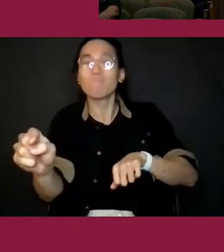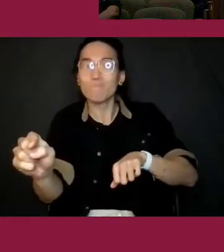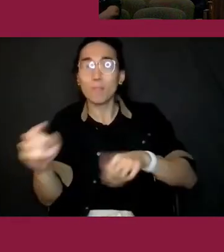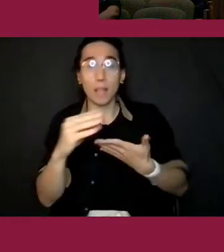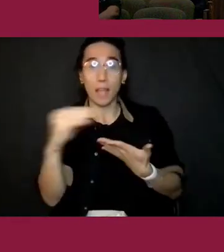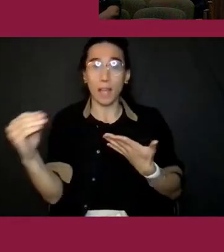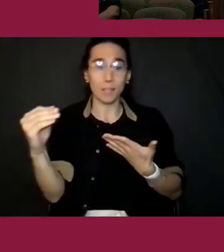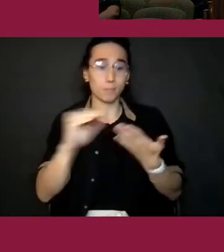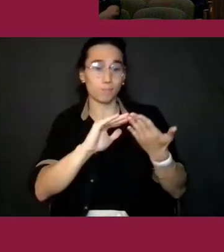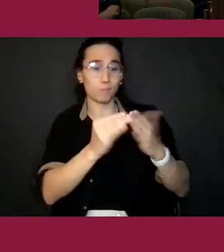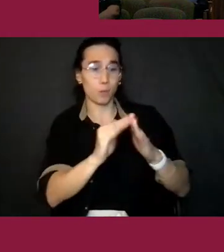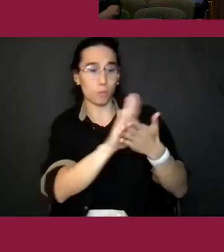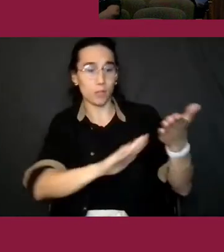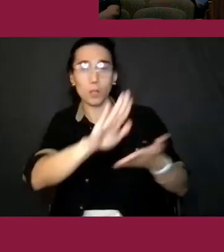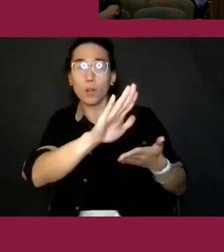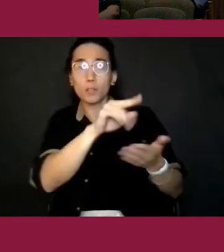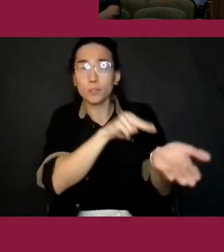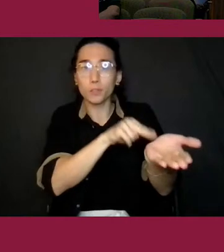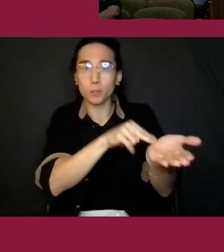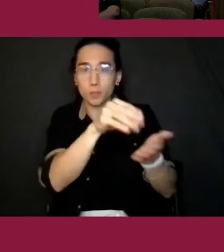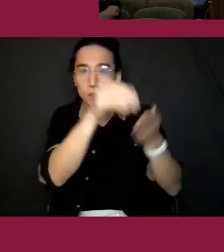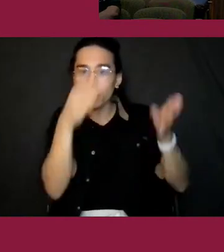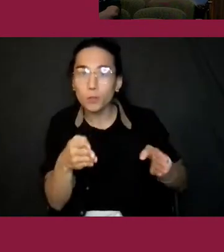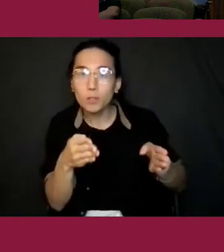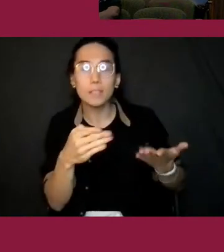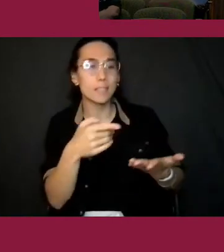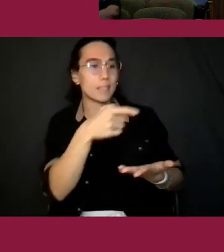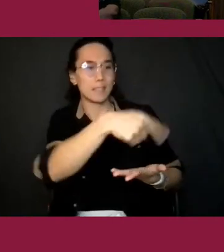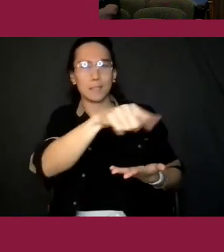students, we're not competing with CSU or UC.